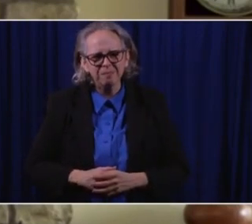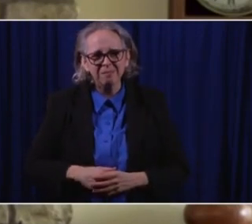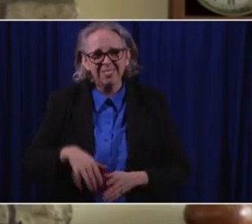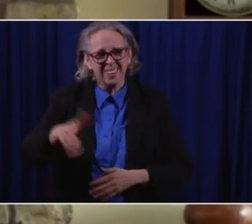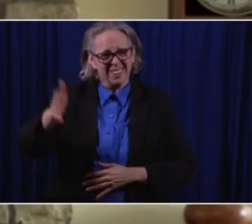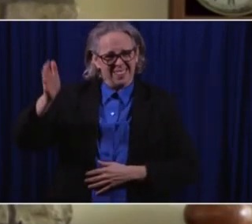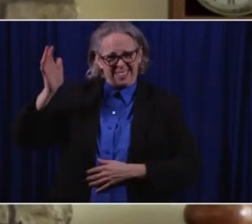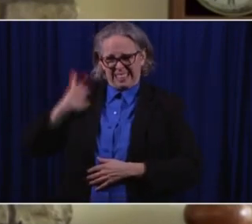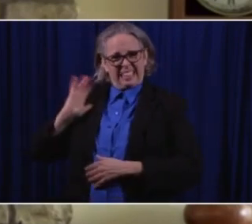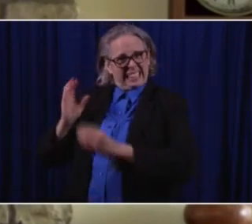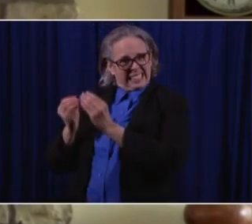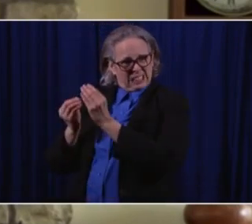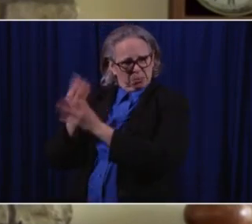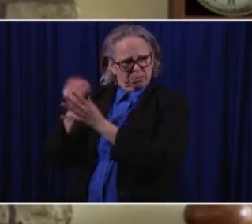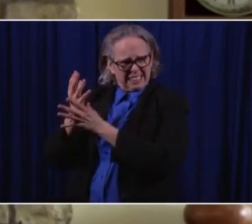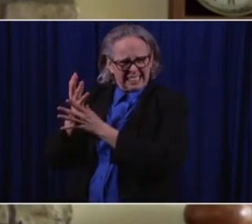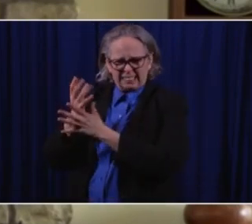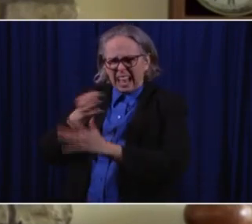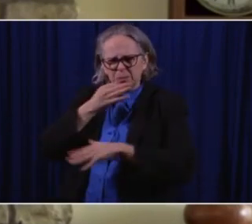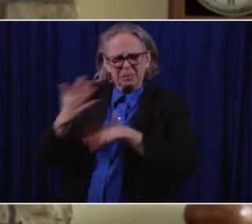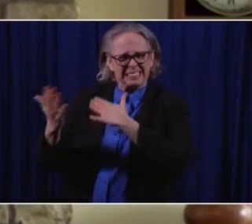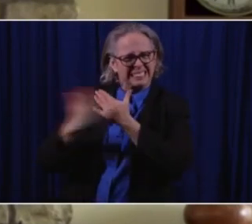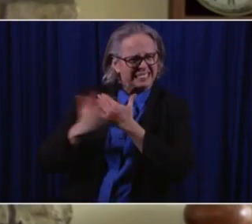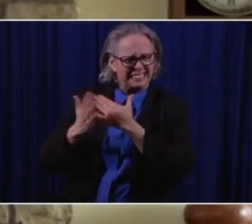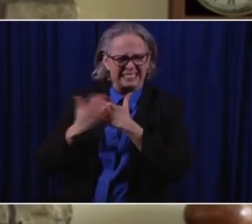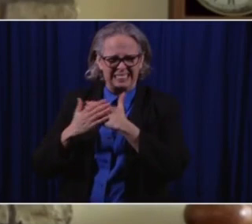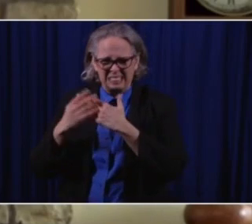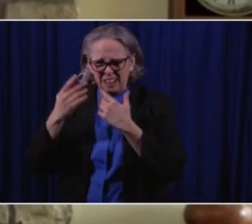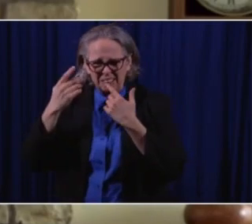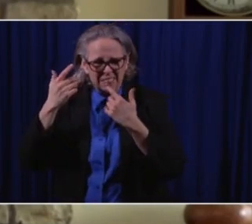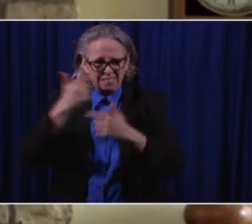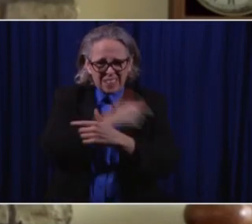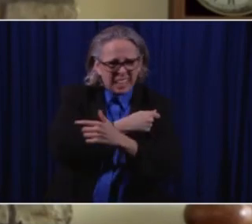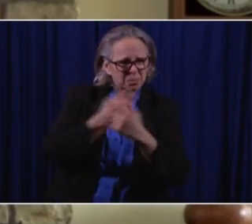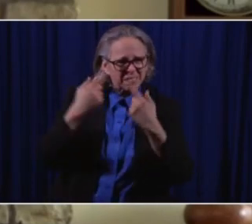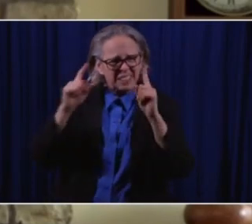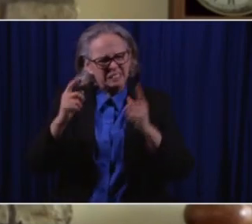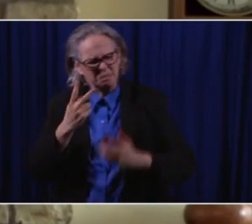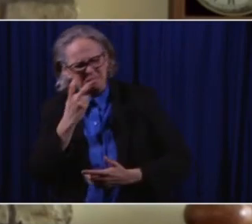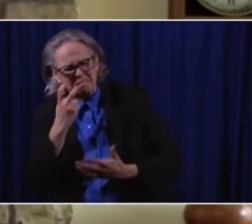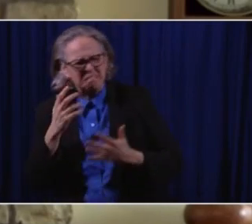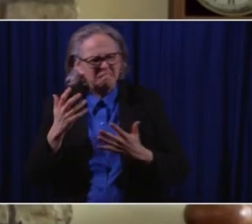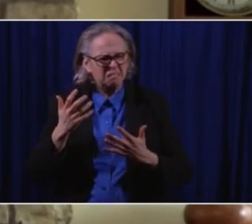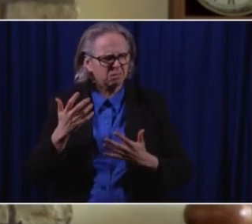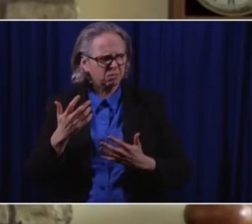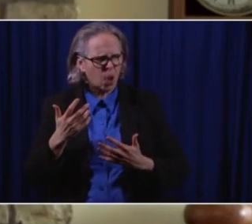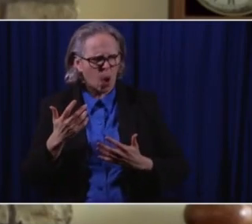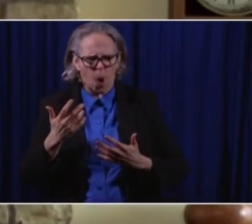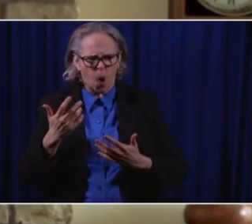has announced this vaccine trial shows it to be 94.5% so both of You know very high. The experts tell me and told me early on you know, not to